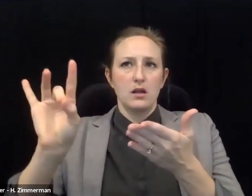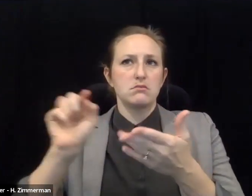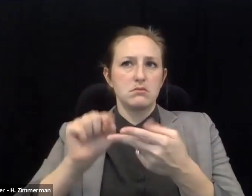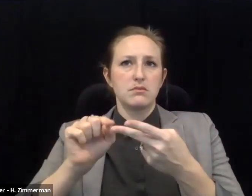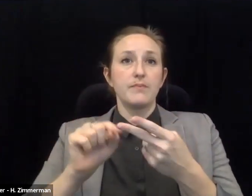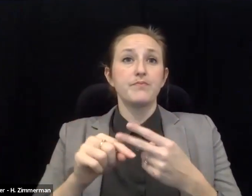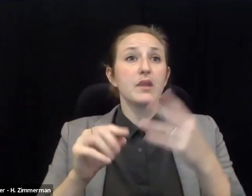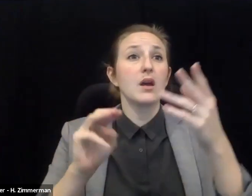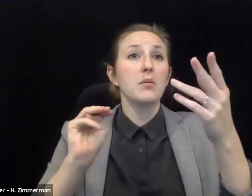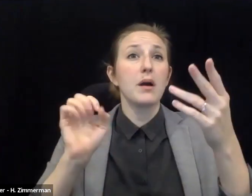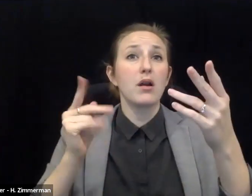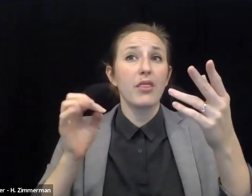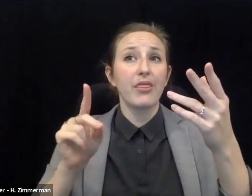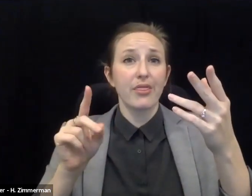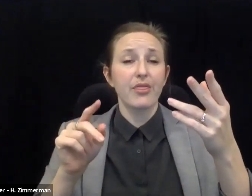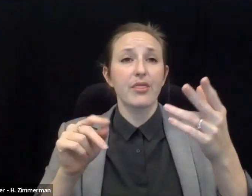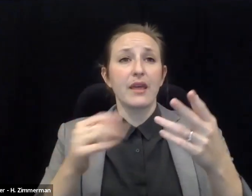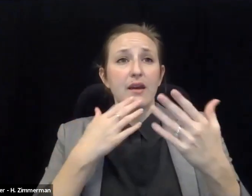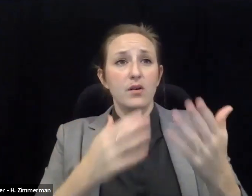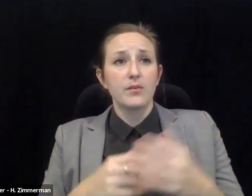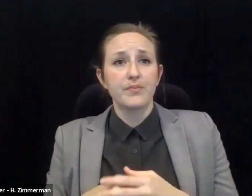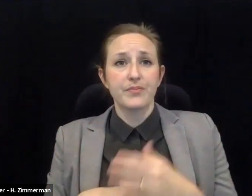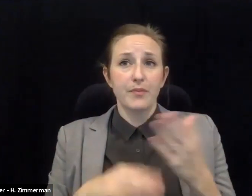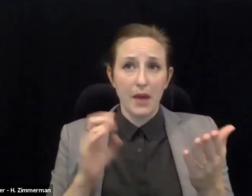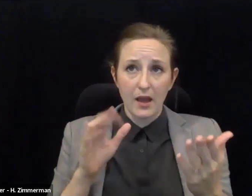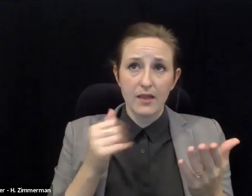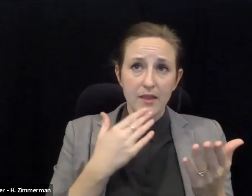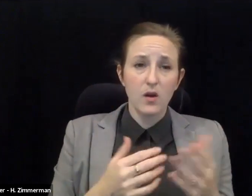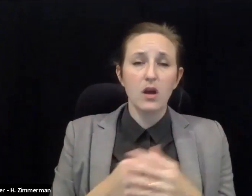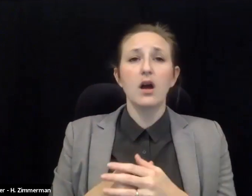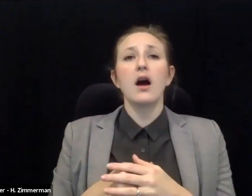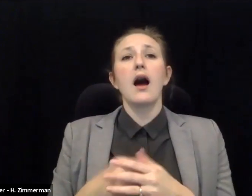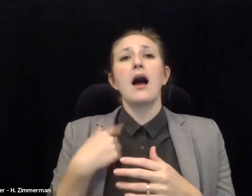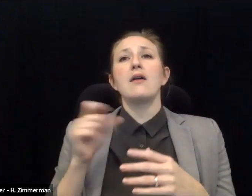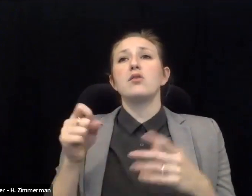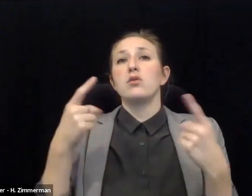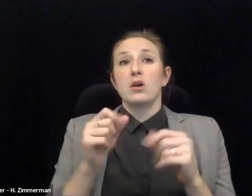Meredith Lopez, IREX: I agree with everything that I Lisa and Becca said. But one thing